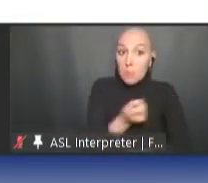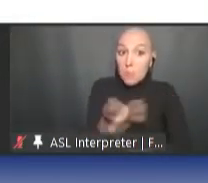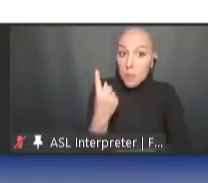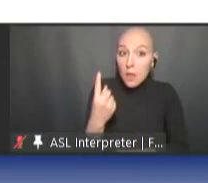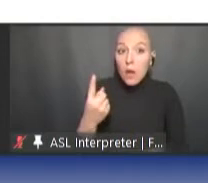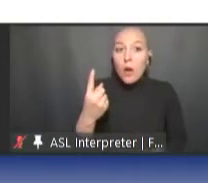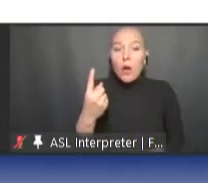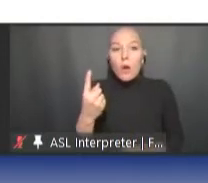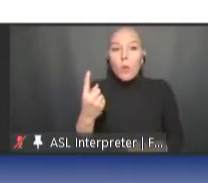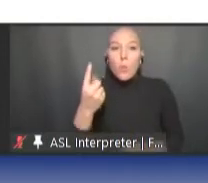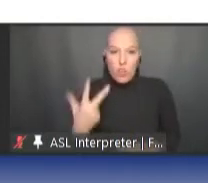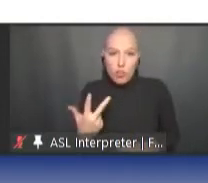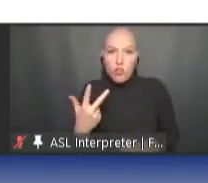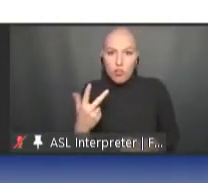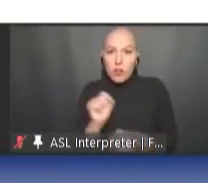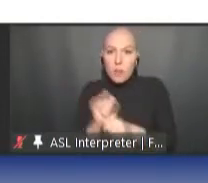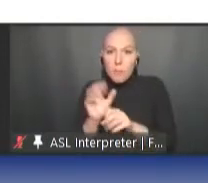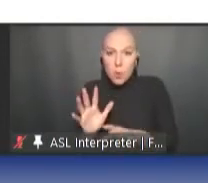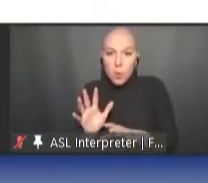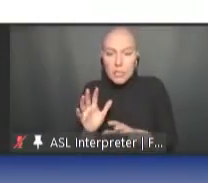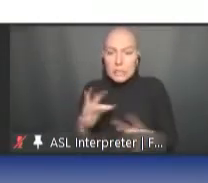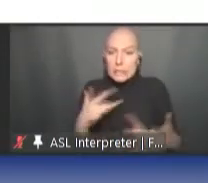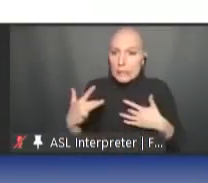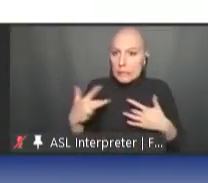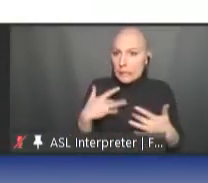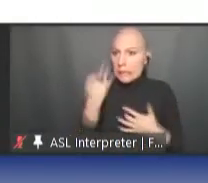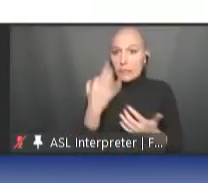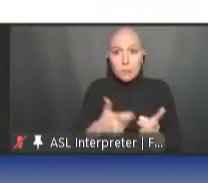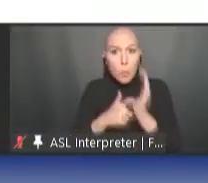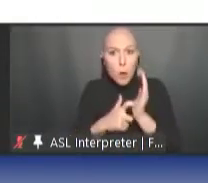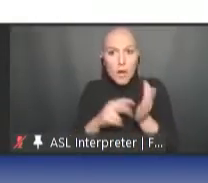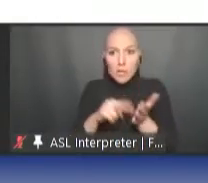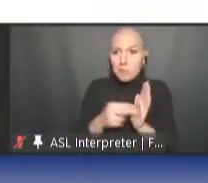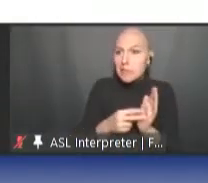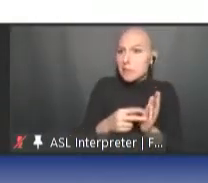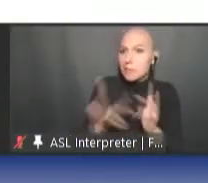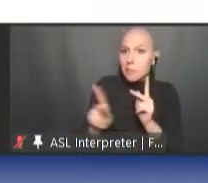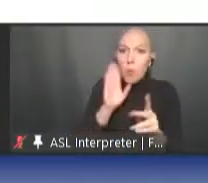about half believe that mandates could help recruit and retain employees. However, in the